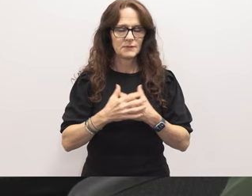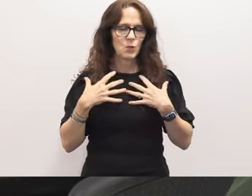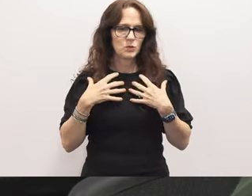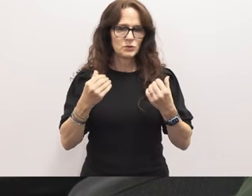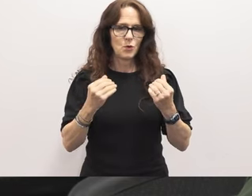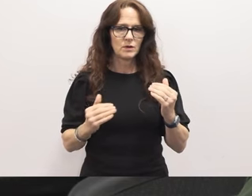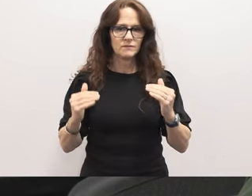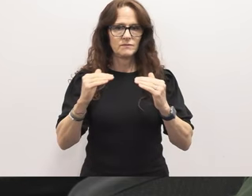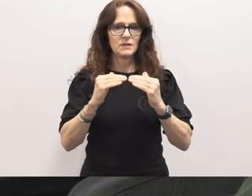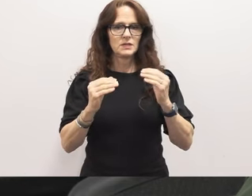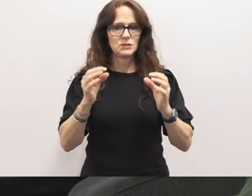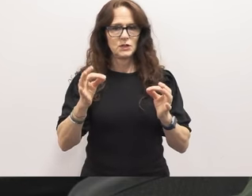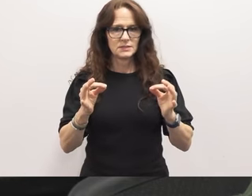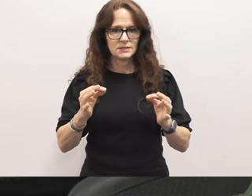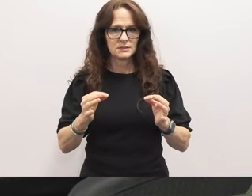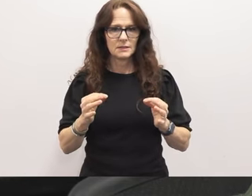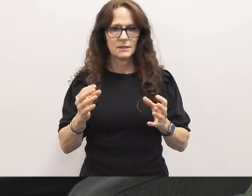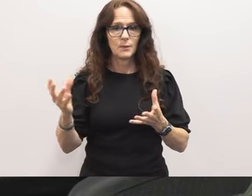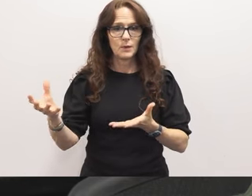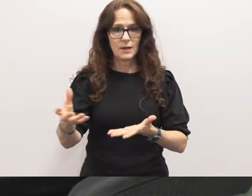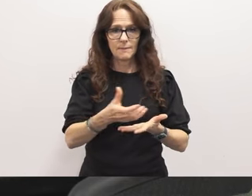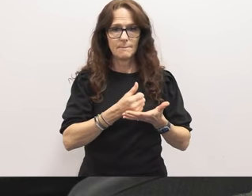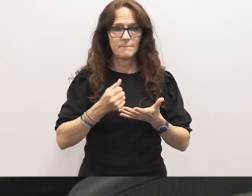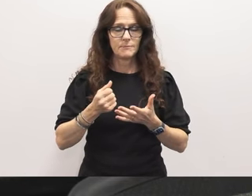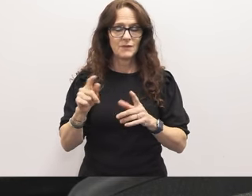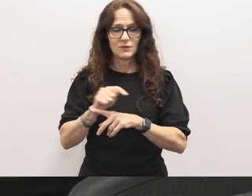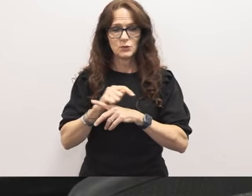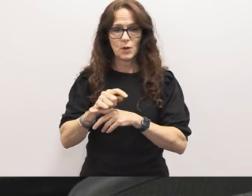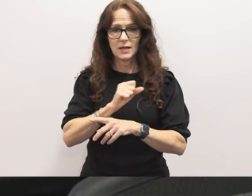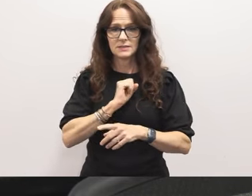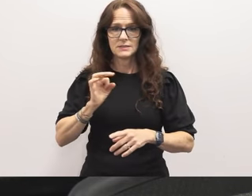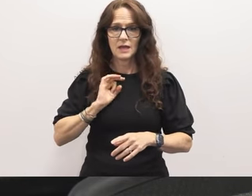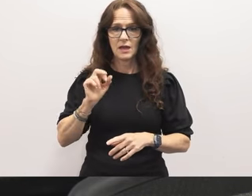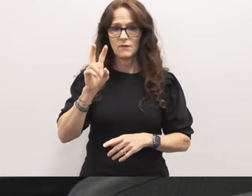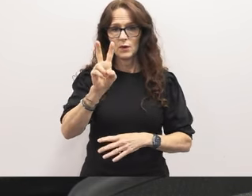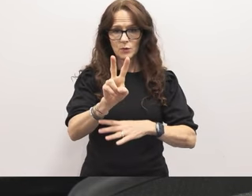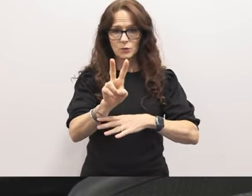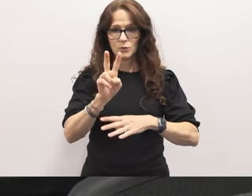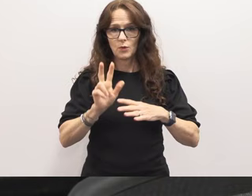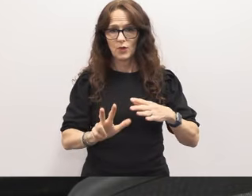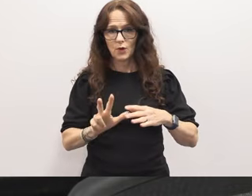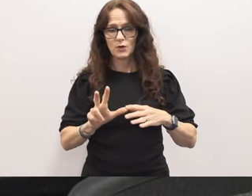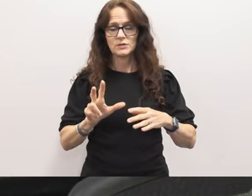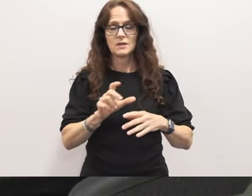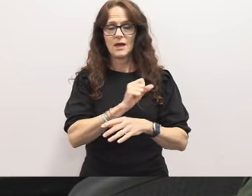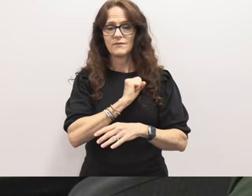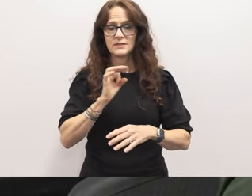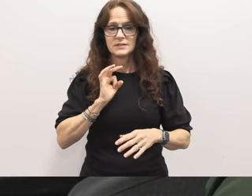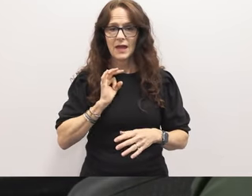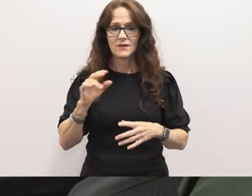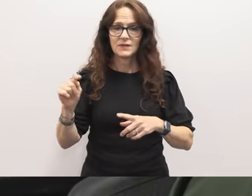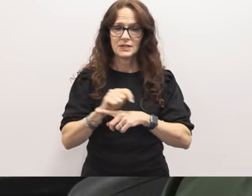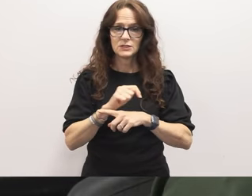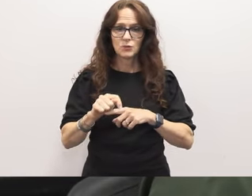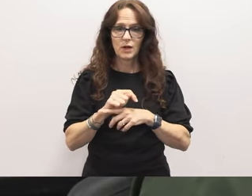we were given some monies to train more of our staff. We have two thirds of our staff trained in restorative practices.